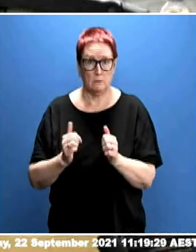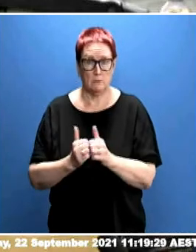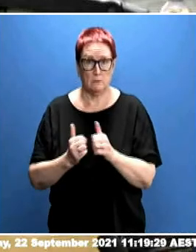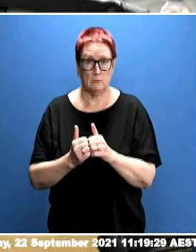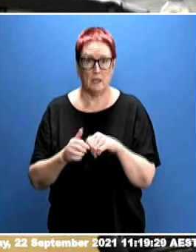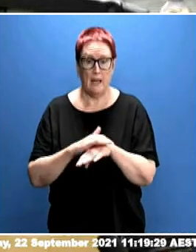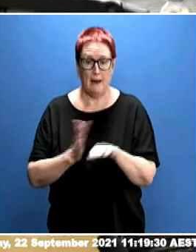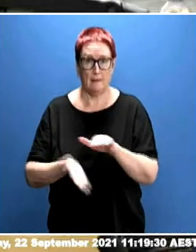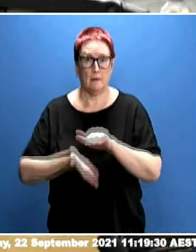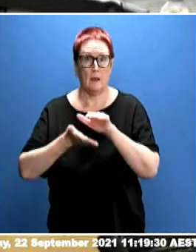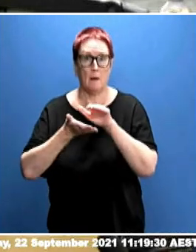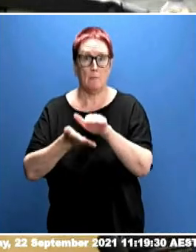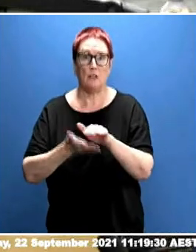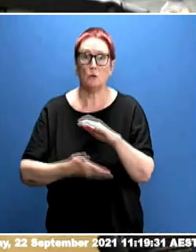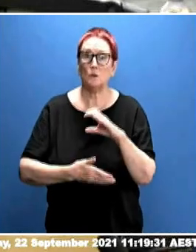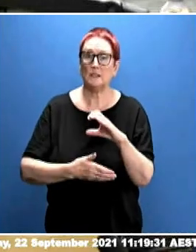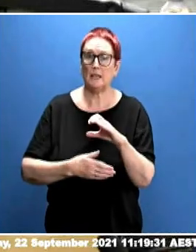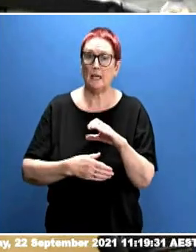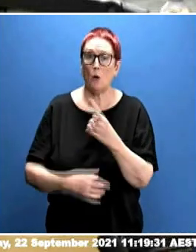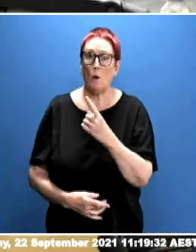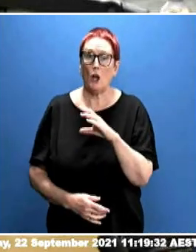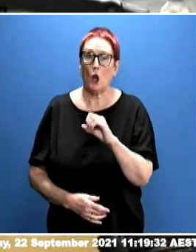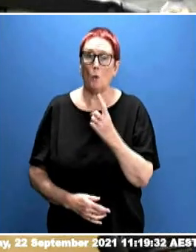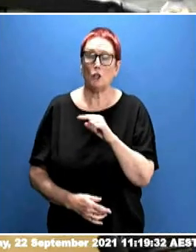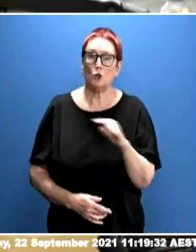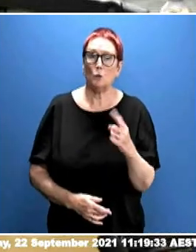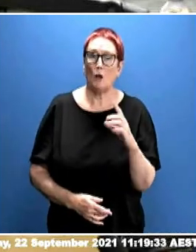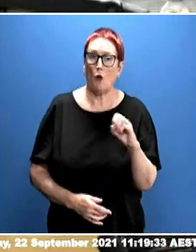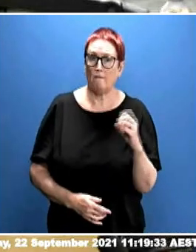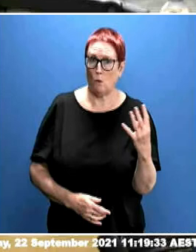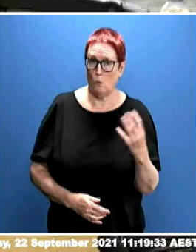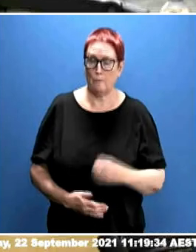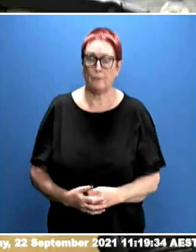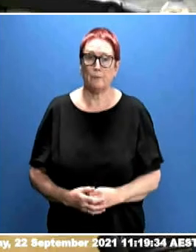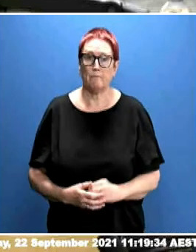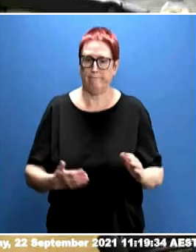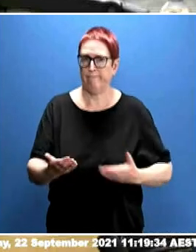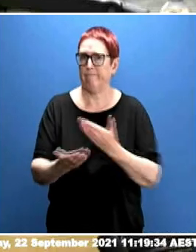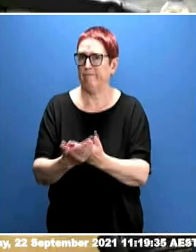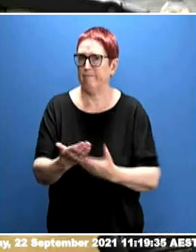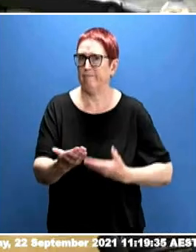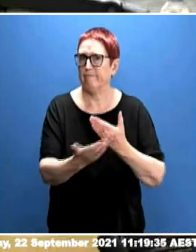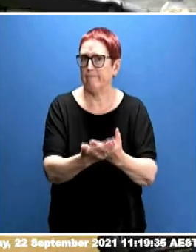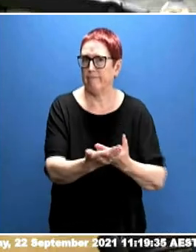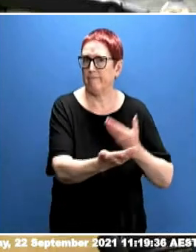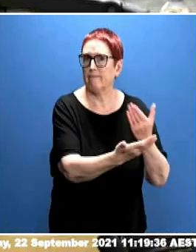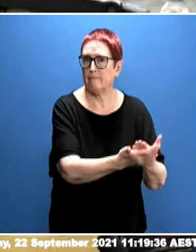in the Tender Bundle Part C at tabs 101 to 104. I tender those as well, Chair, and ask that they be marked